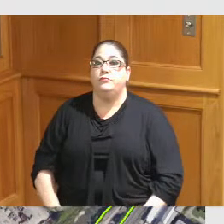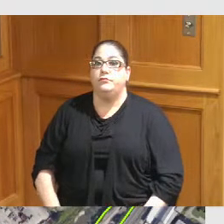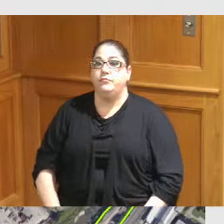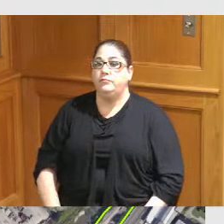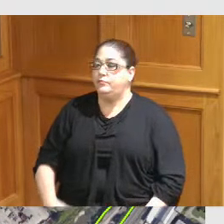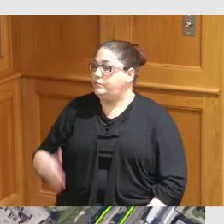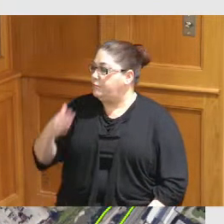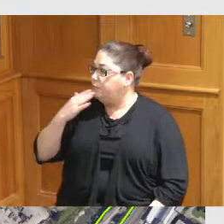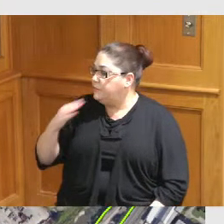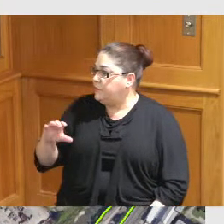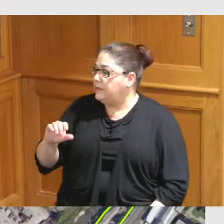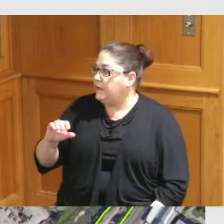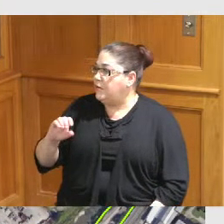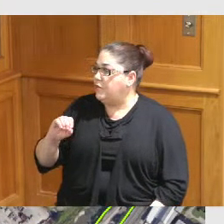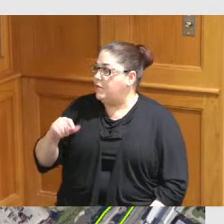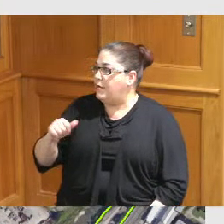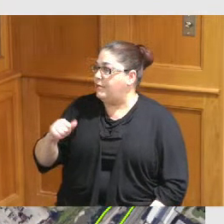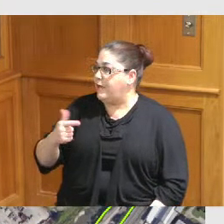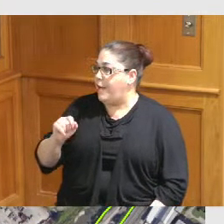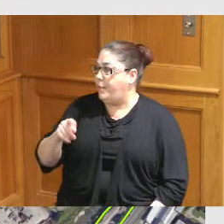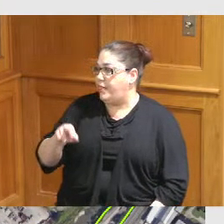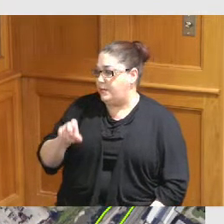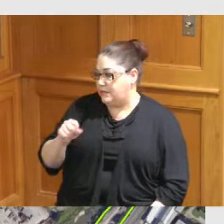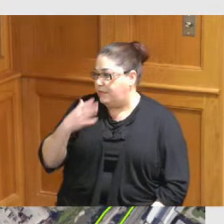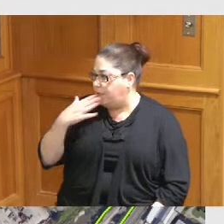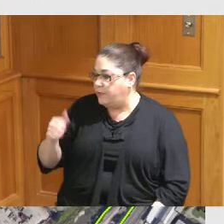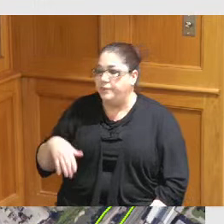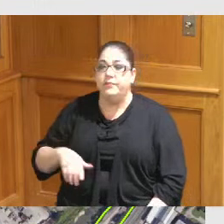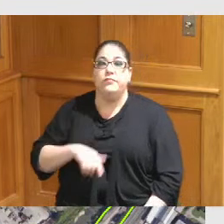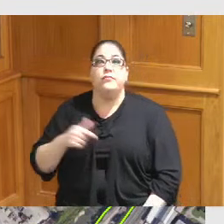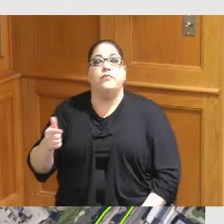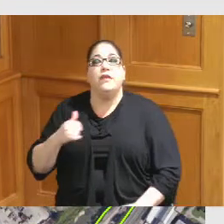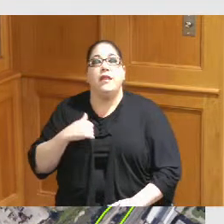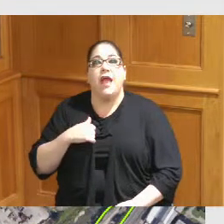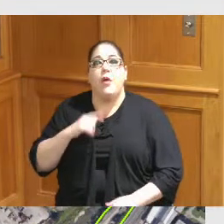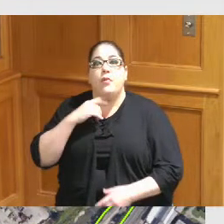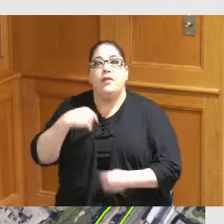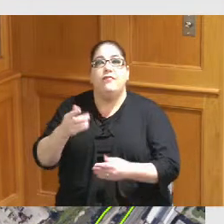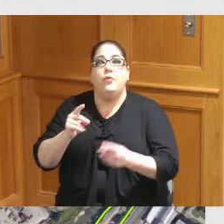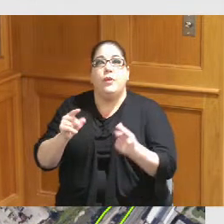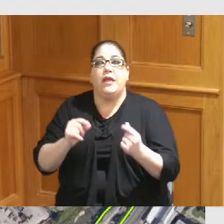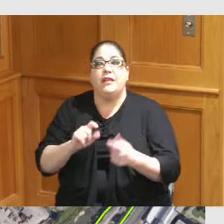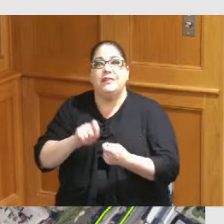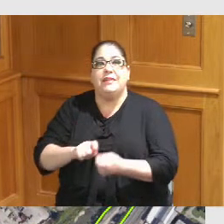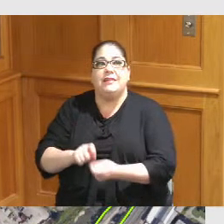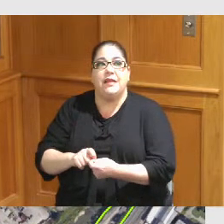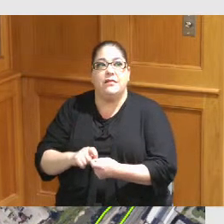sir Agopolis and I'm going to give you a quick details of the project itself so as you see up